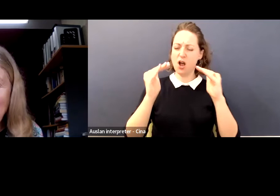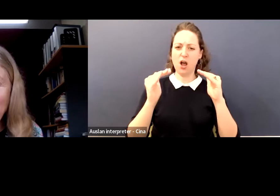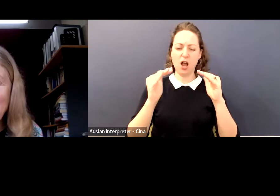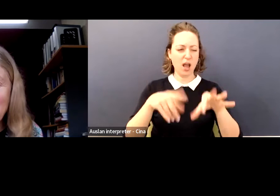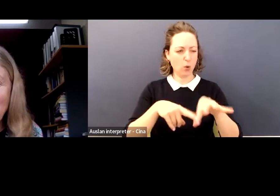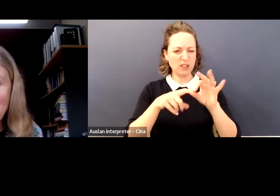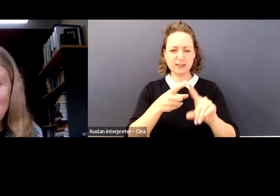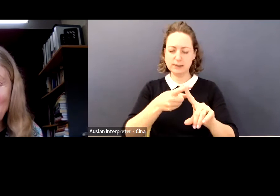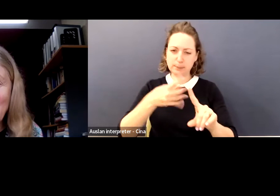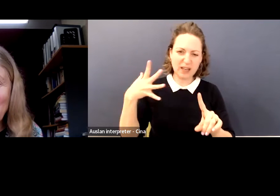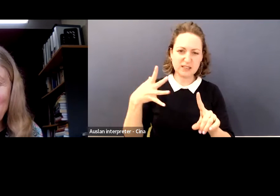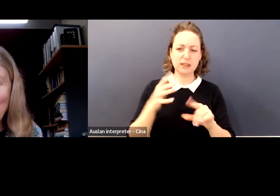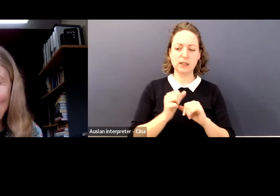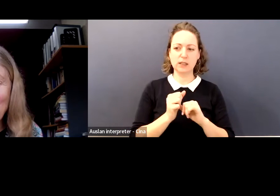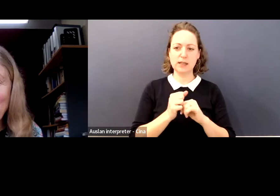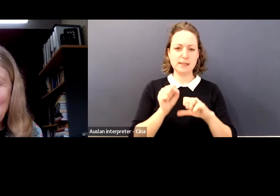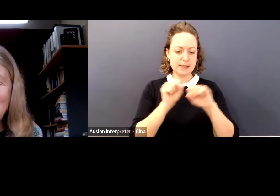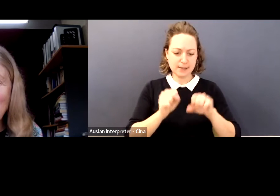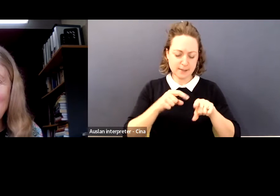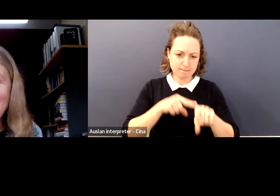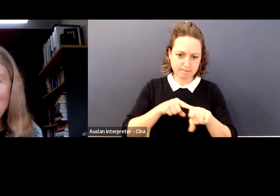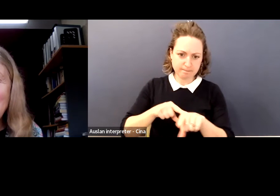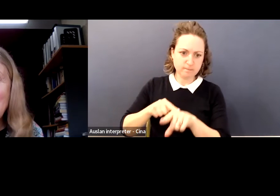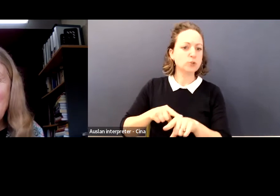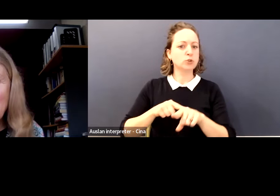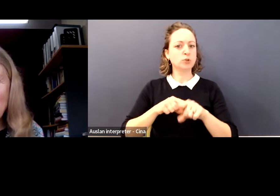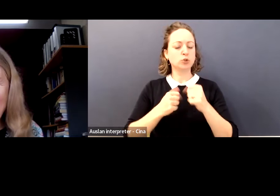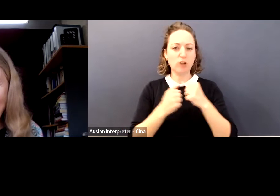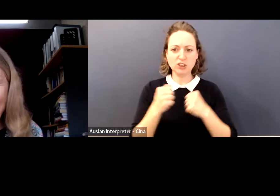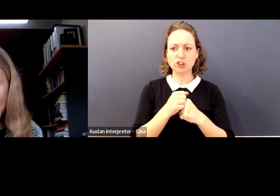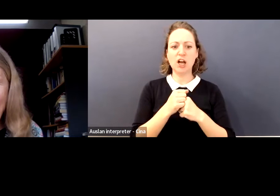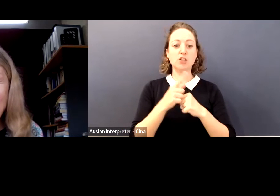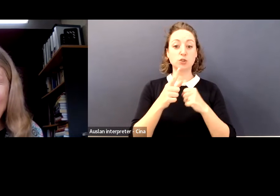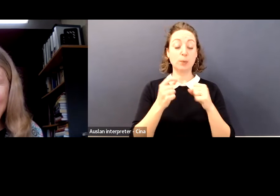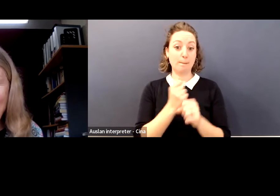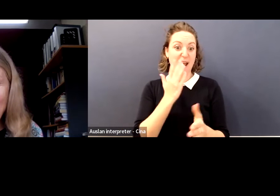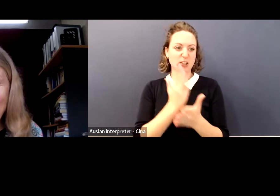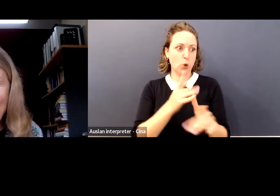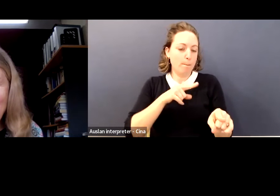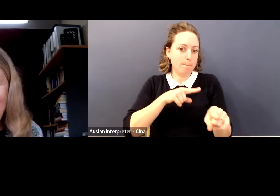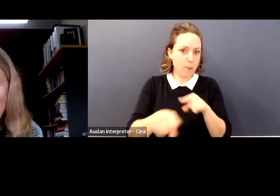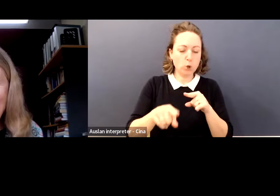carefully designed instruction that will maximise outcomes for the vast majority of students. And in